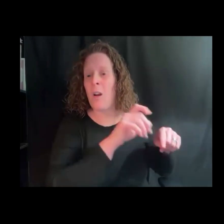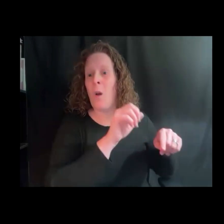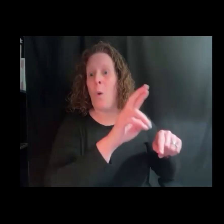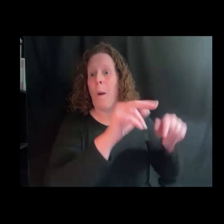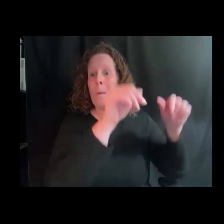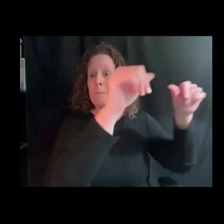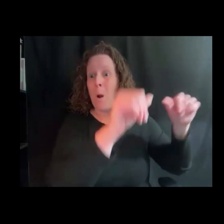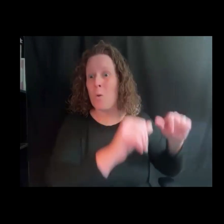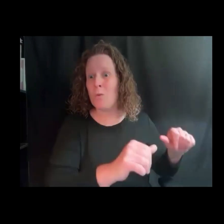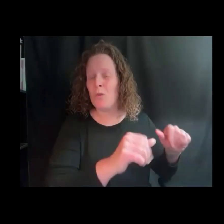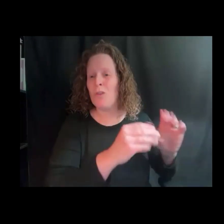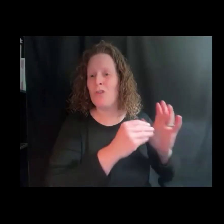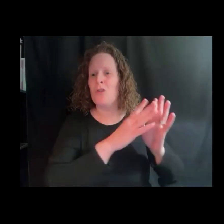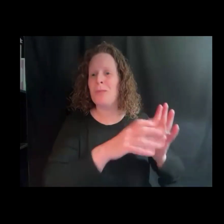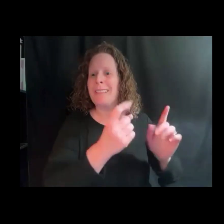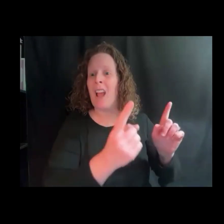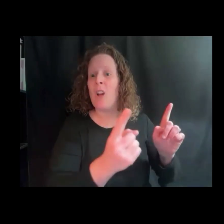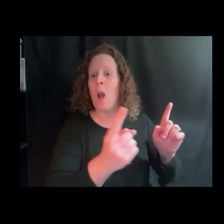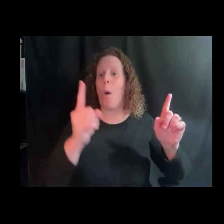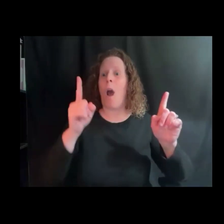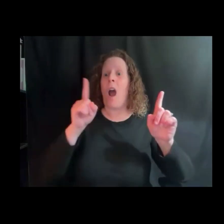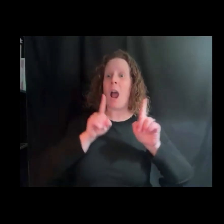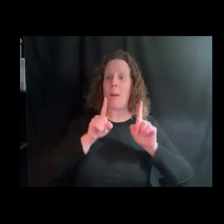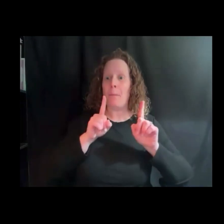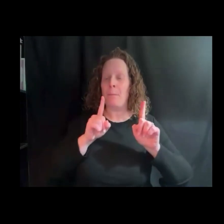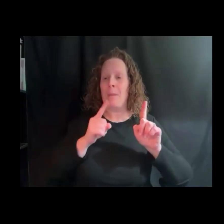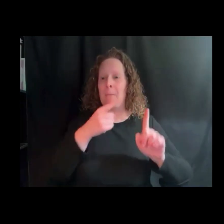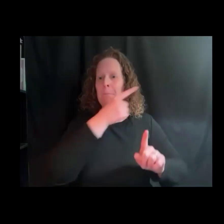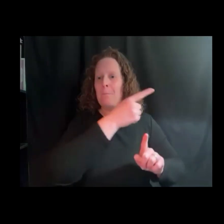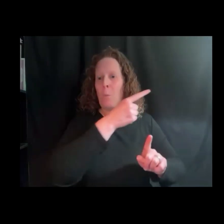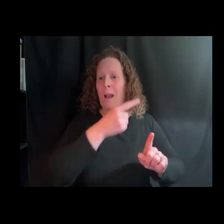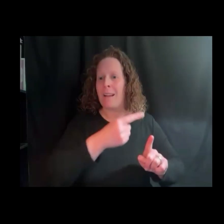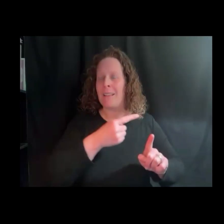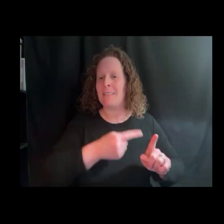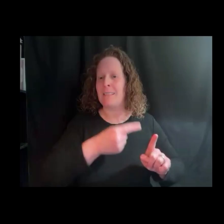have a picture on the board or a poster or something